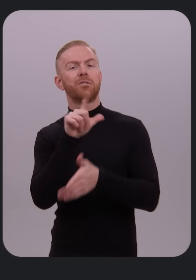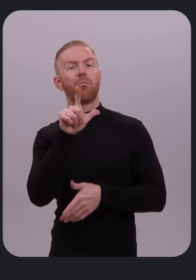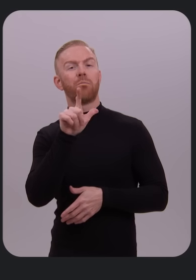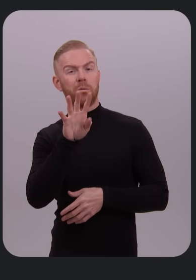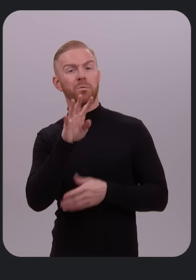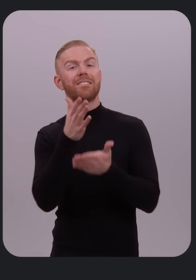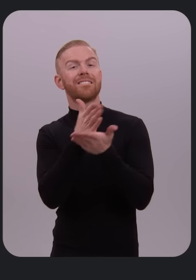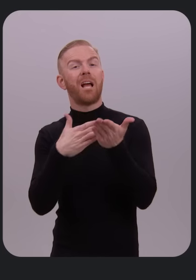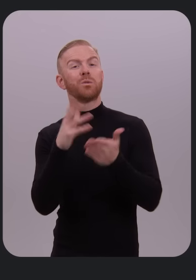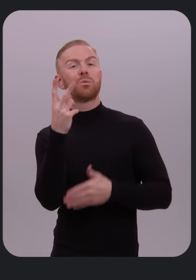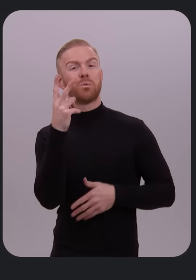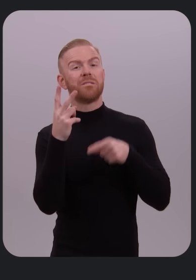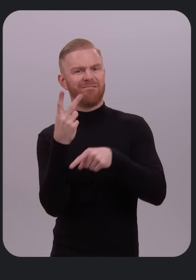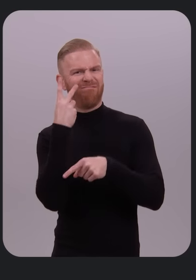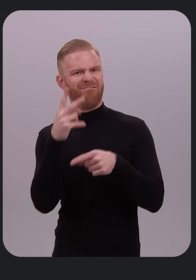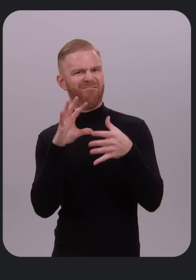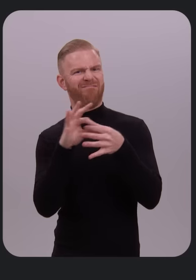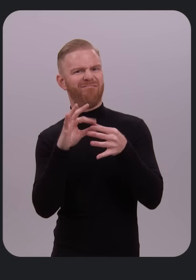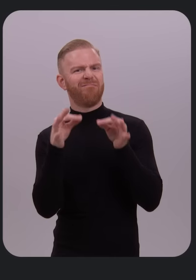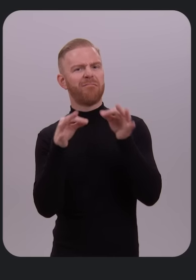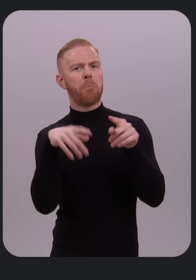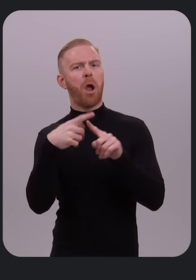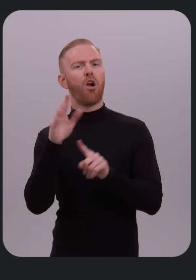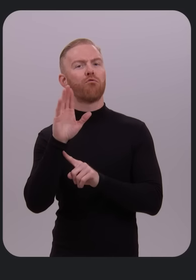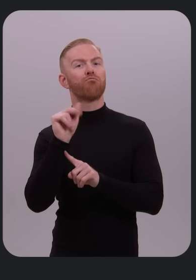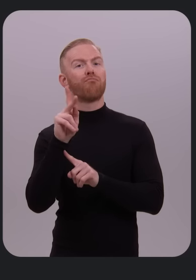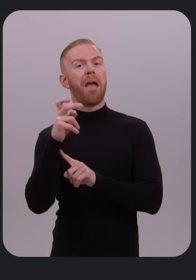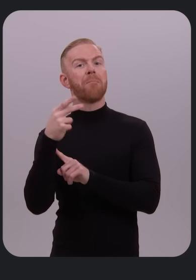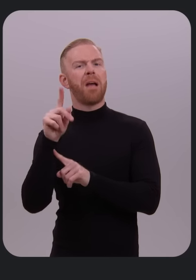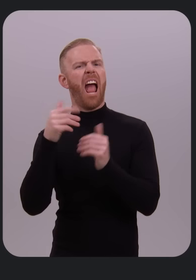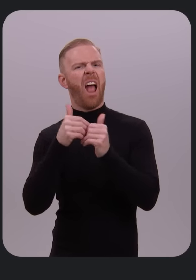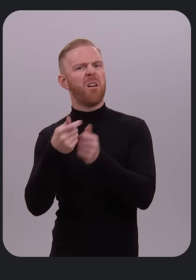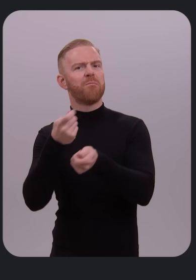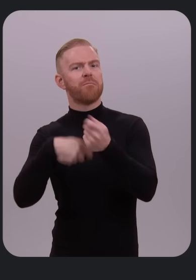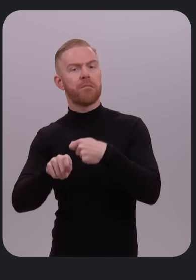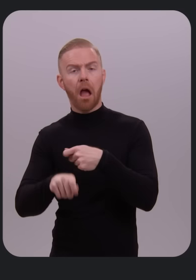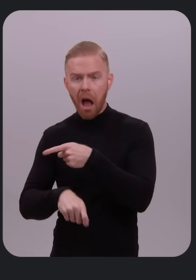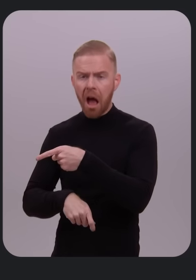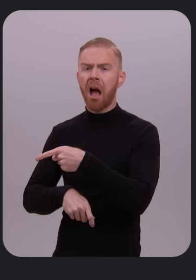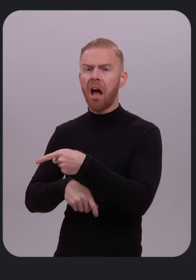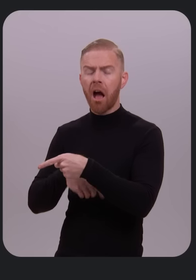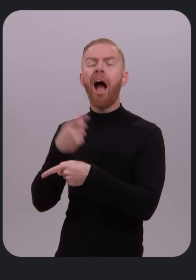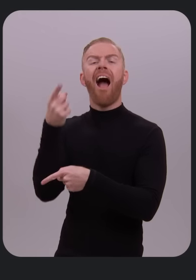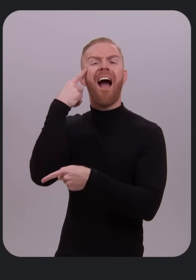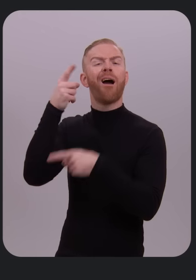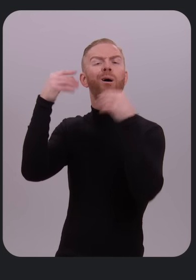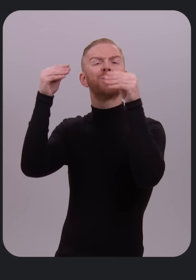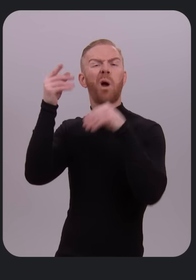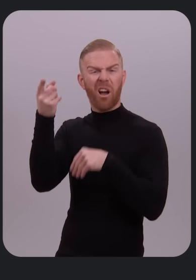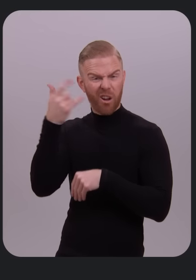you'll see how to replace the brake pads. Hey, any updates on that call? Yep, I just got off with the bike shop.